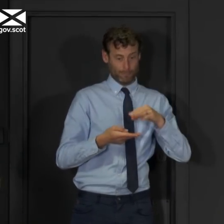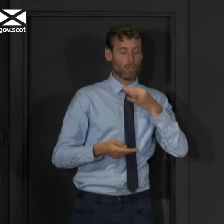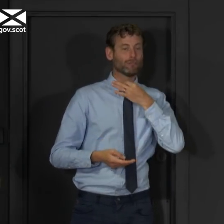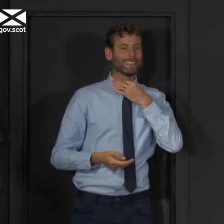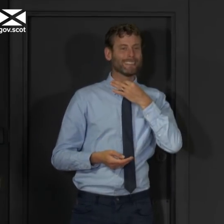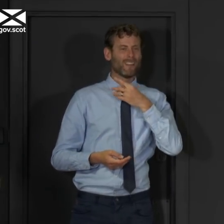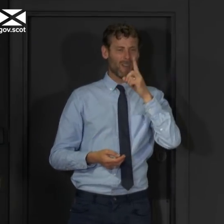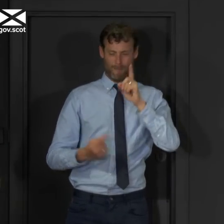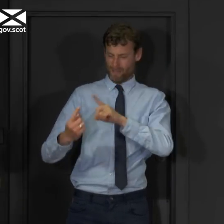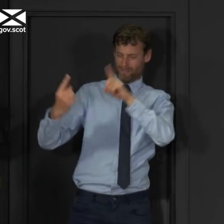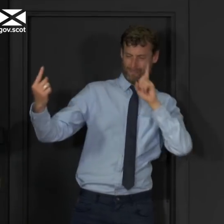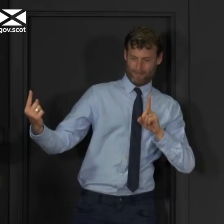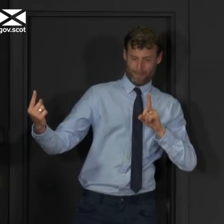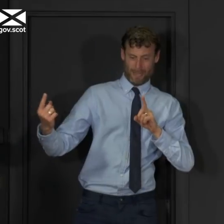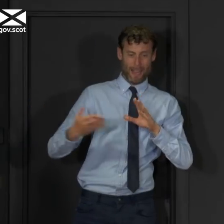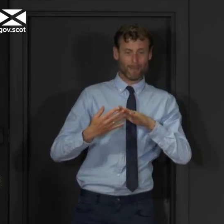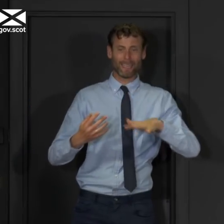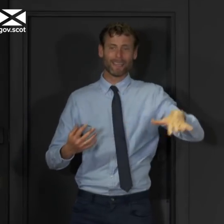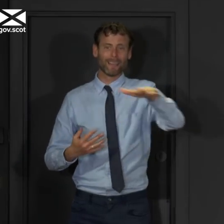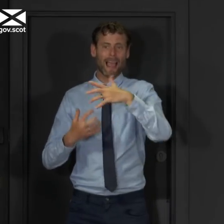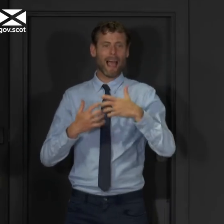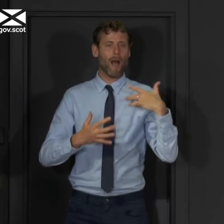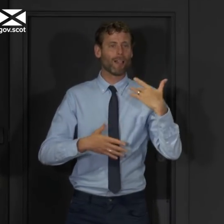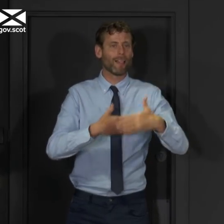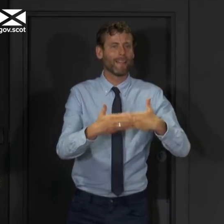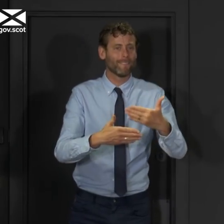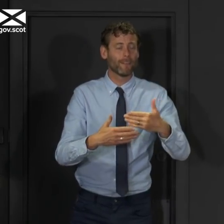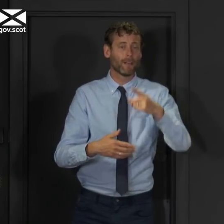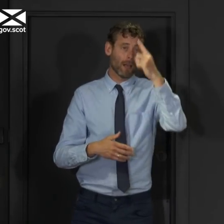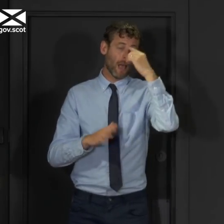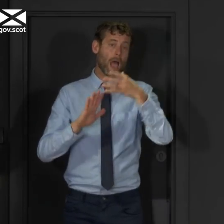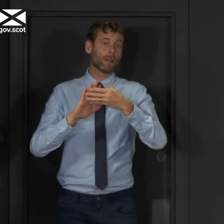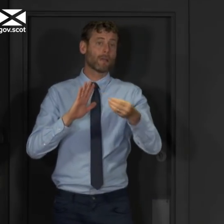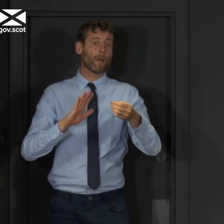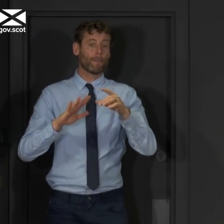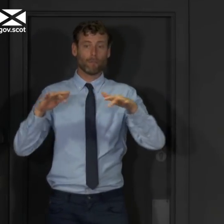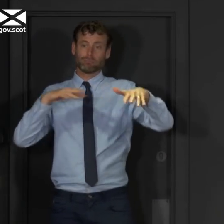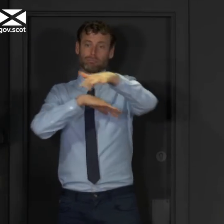go from two metres to one metre in a crowded place, then part of the trade-off would be